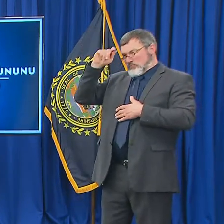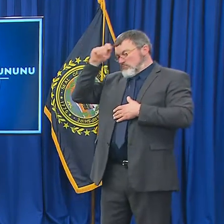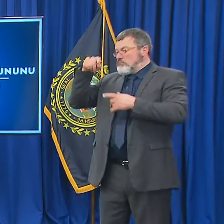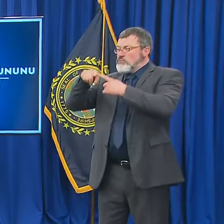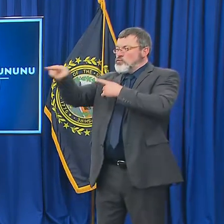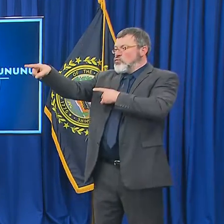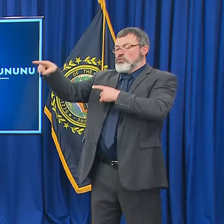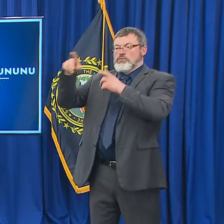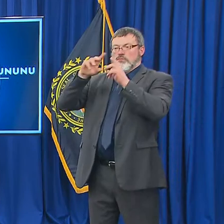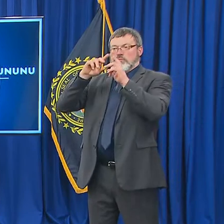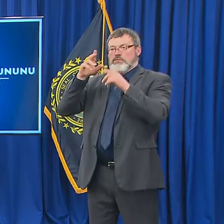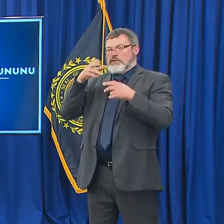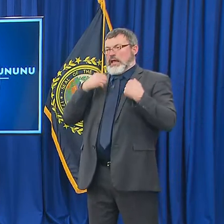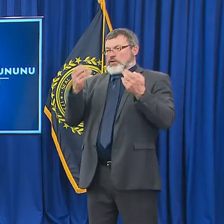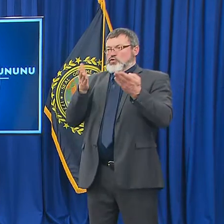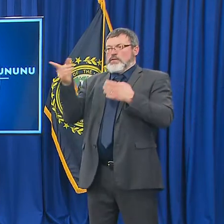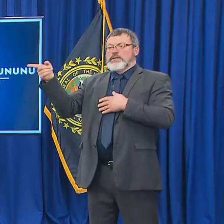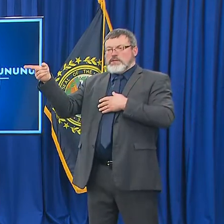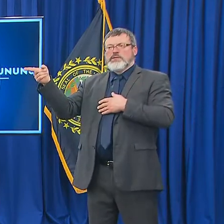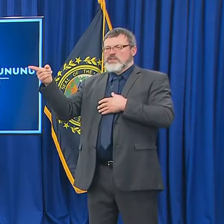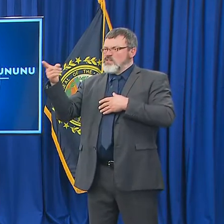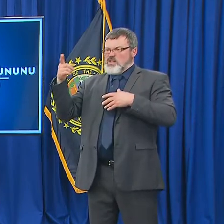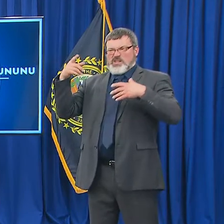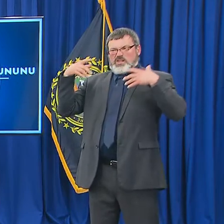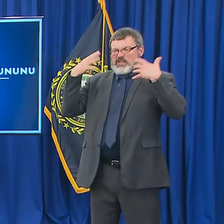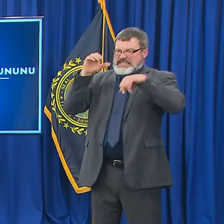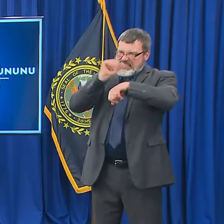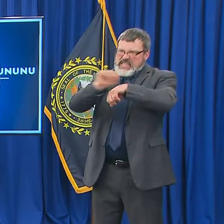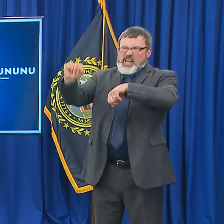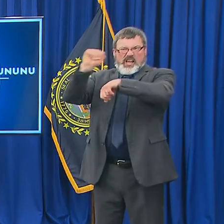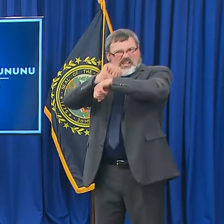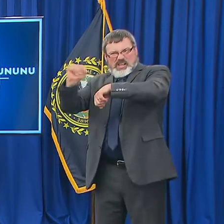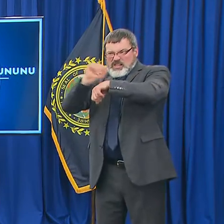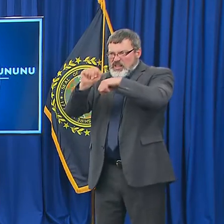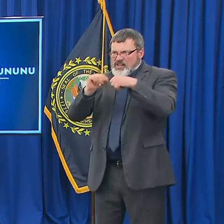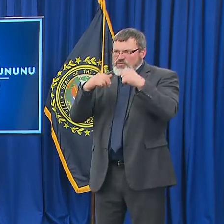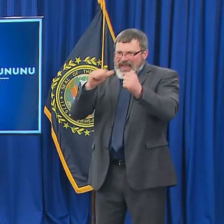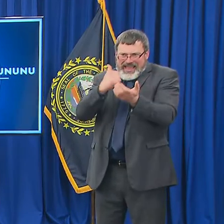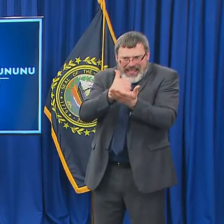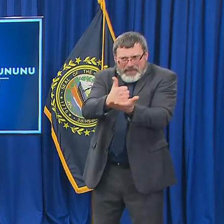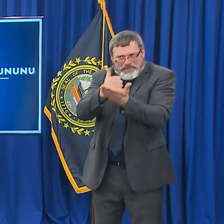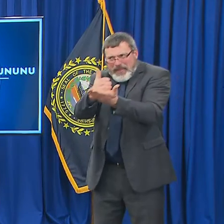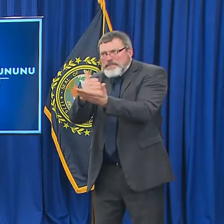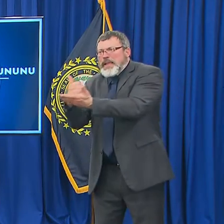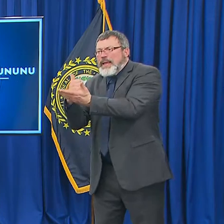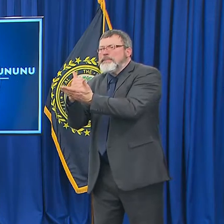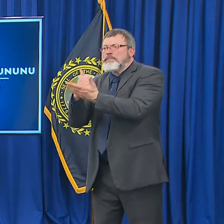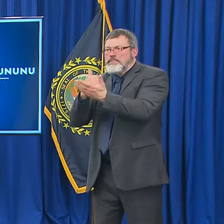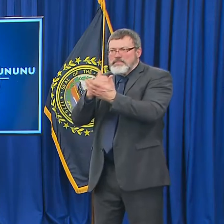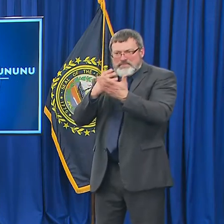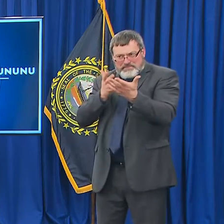And yes every single one of them has been offered there are actual protesters who have told individuals don't take the services being offered.